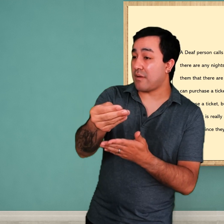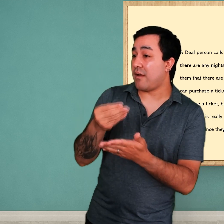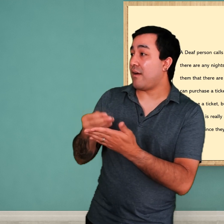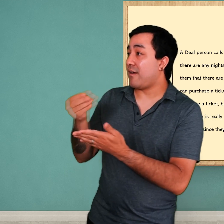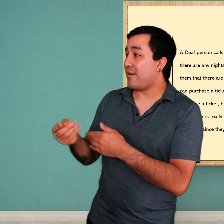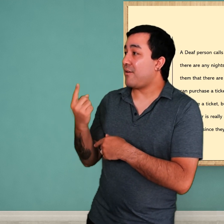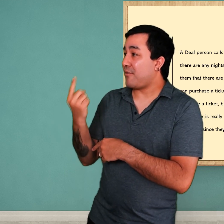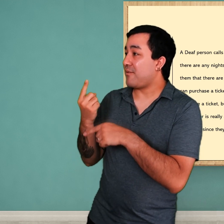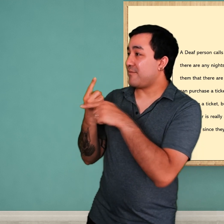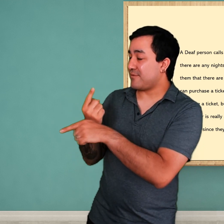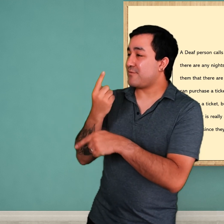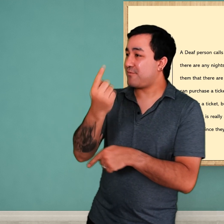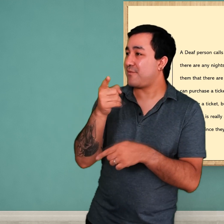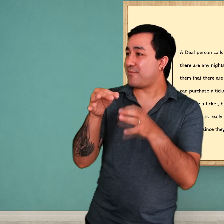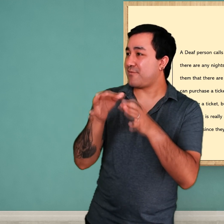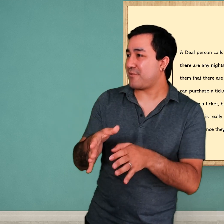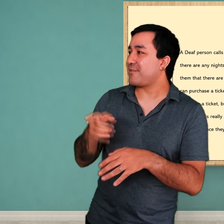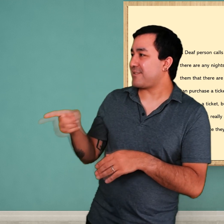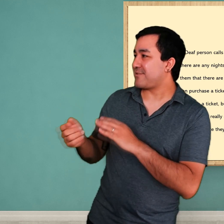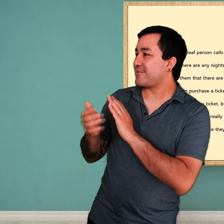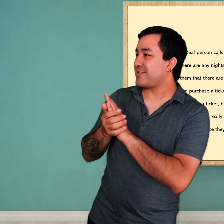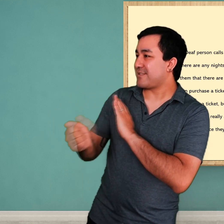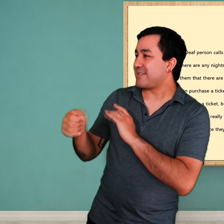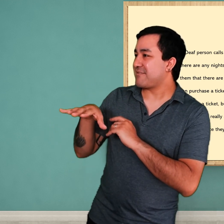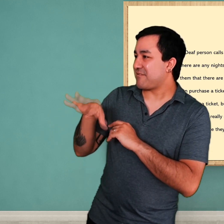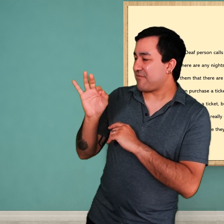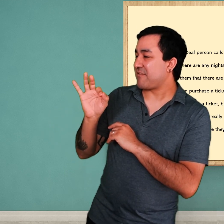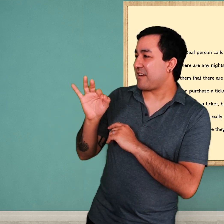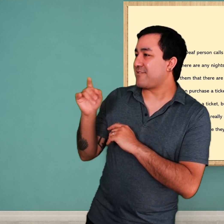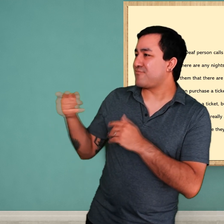a ticket for them and bring their own since they are more experienced with finding them.